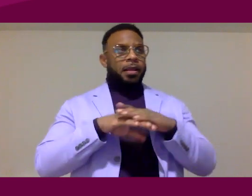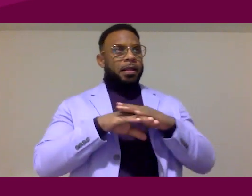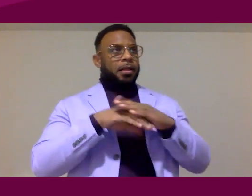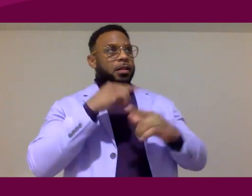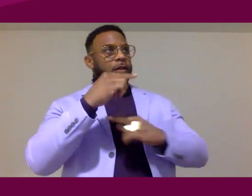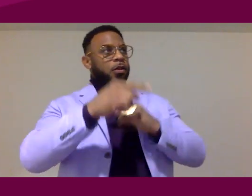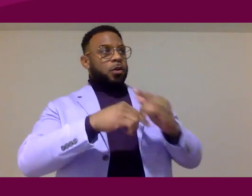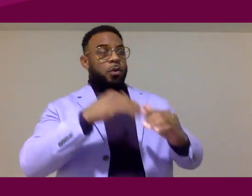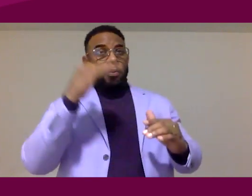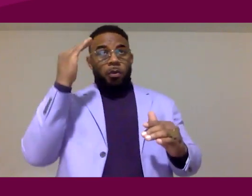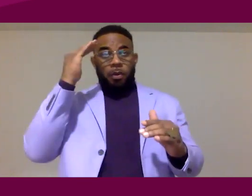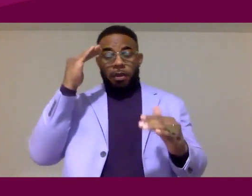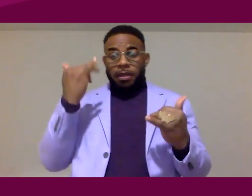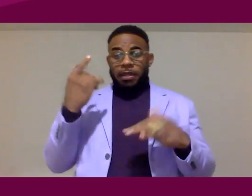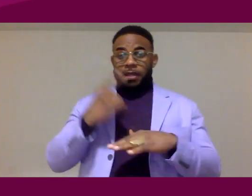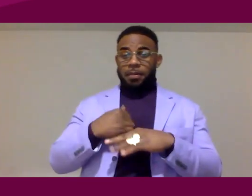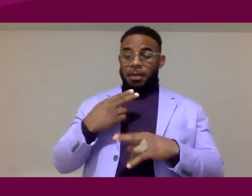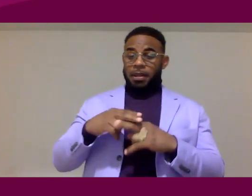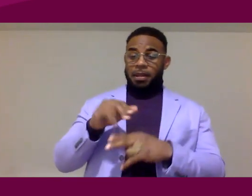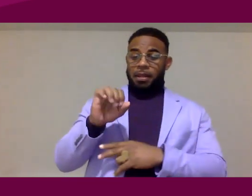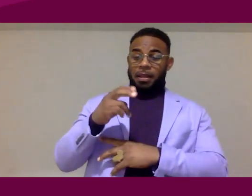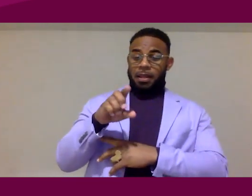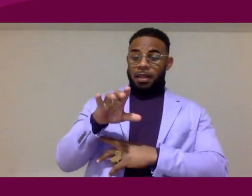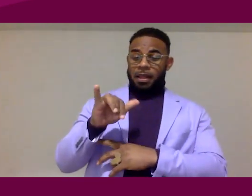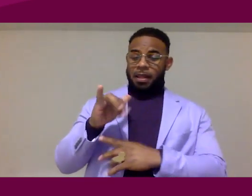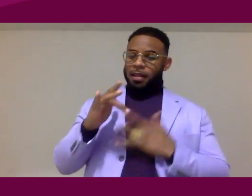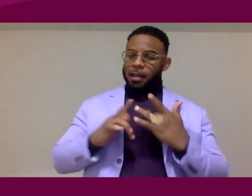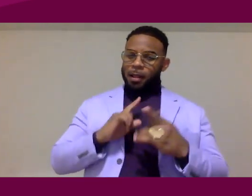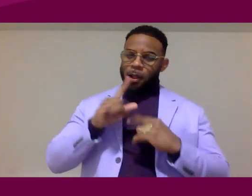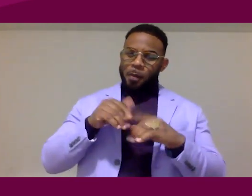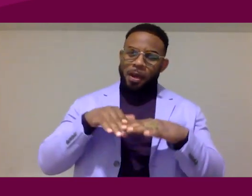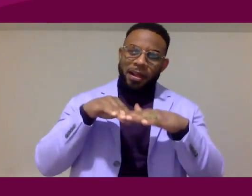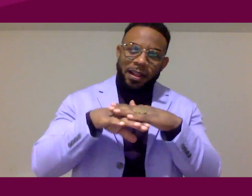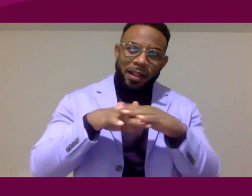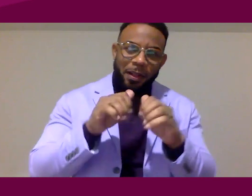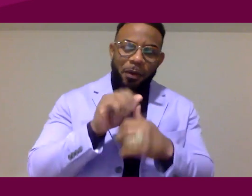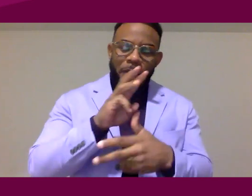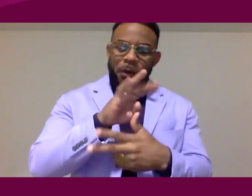My name is Ashley Inkumsah and I'm so excited to talk accessibility with WID's former executive